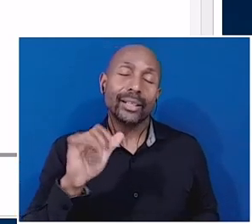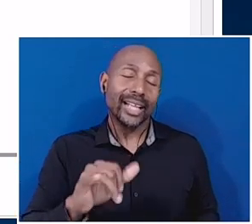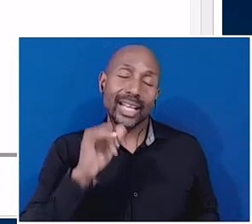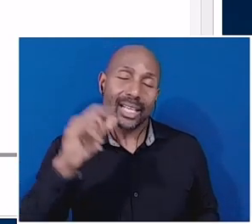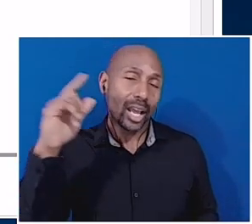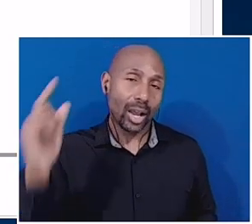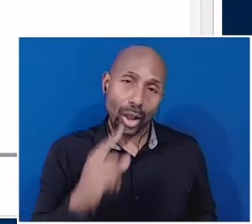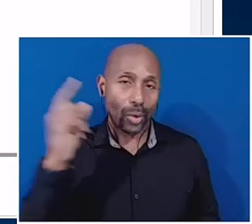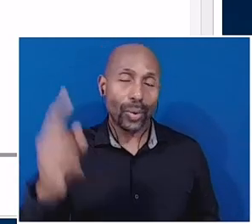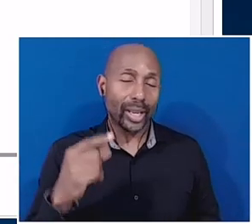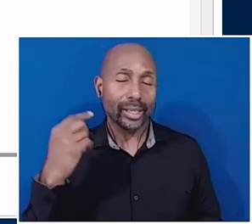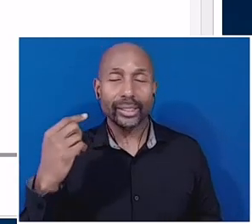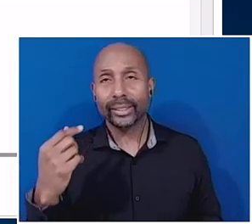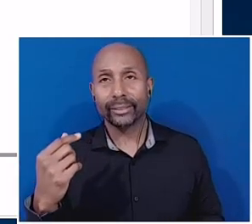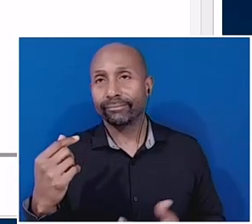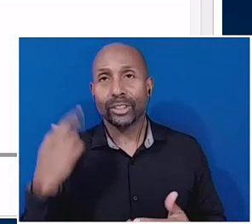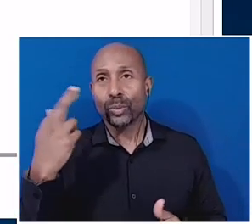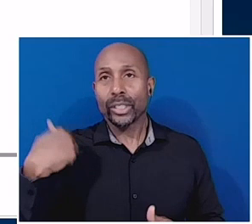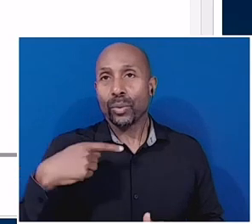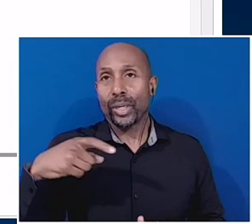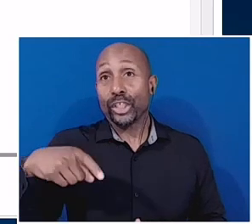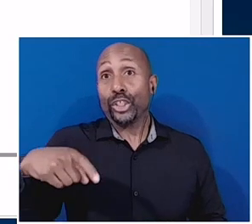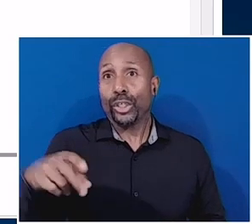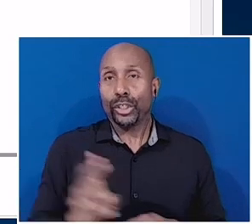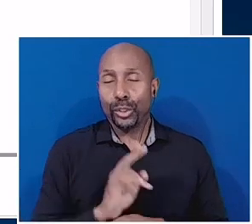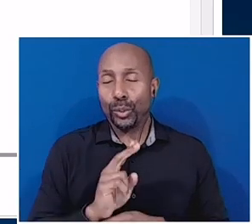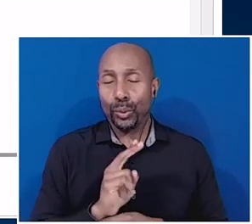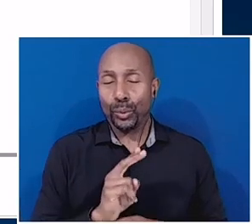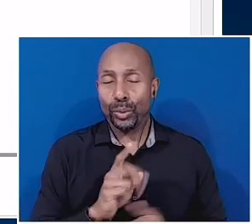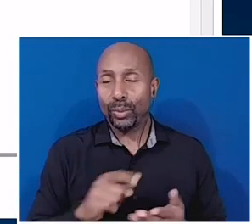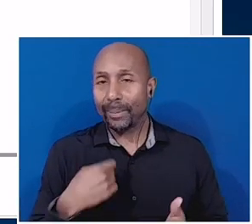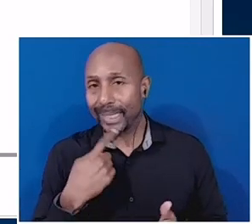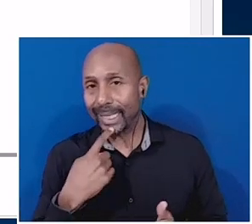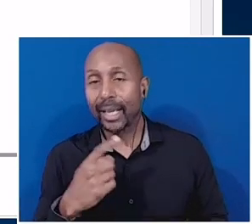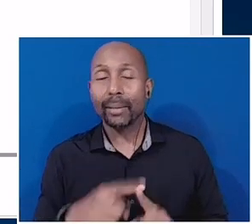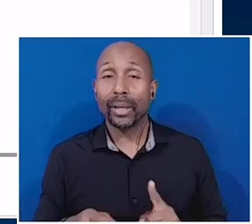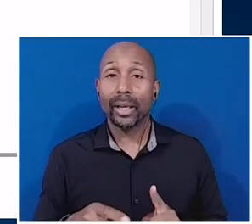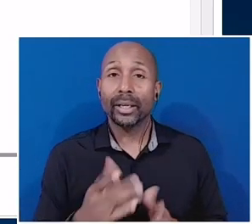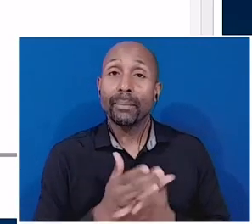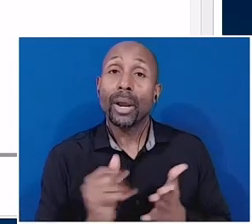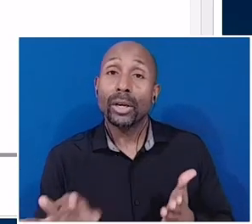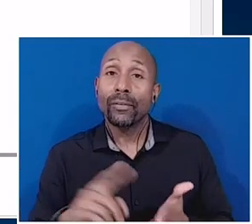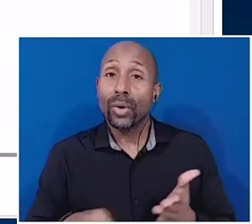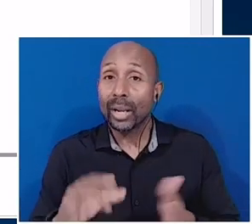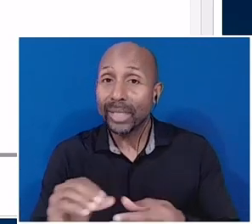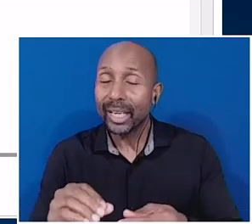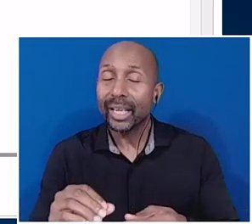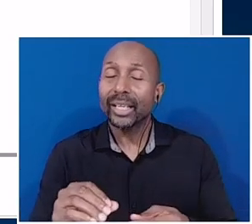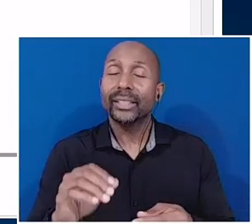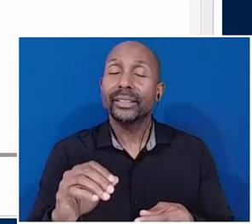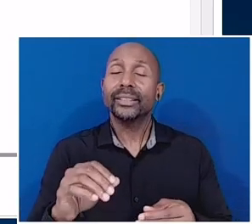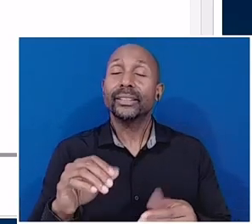here but, part of it is about really focusing on the areas of greatest risk to the institution's capacity [30 seconds]